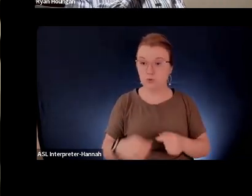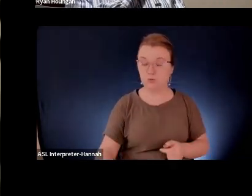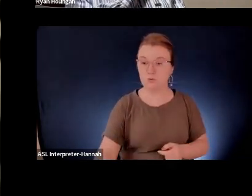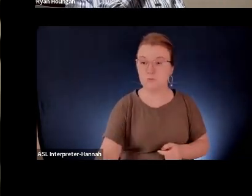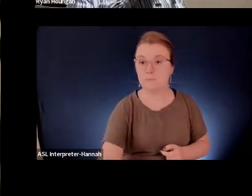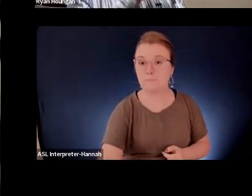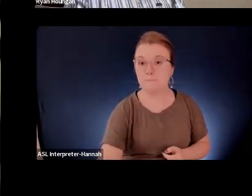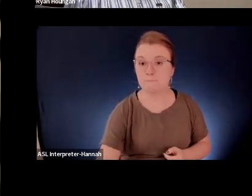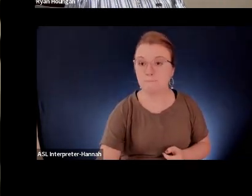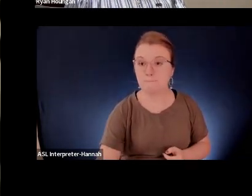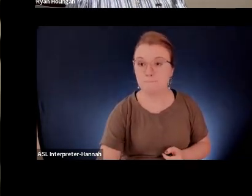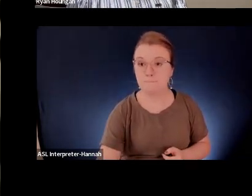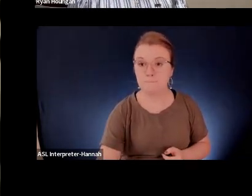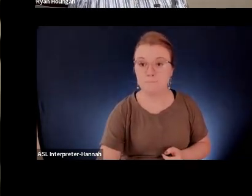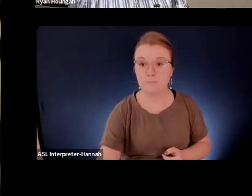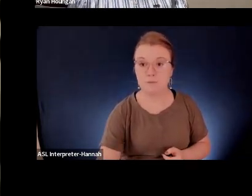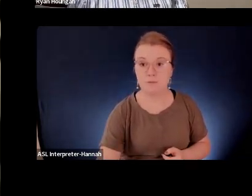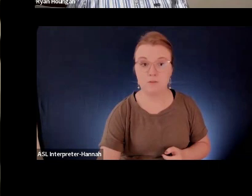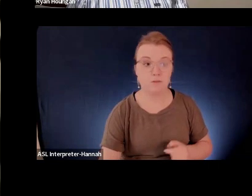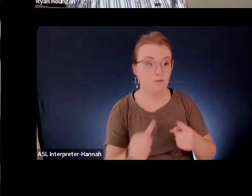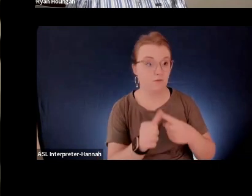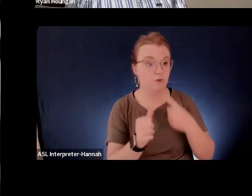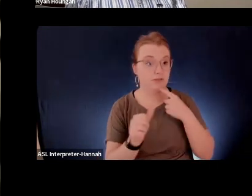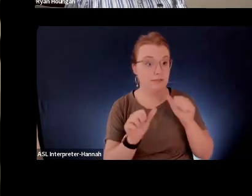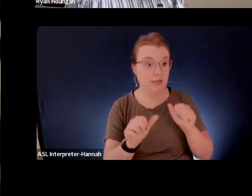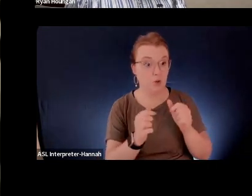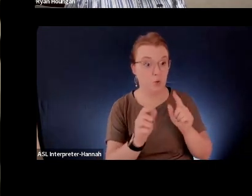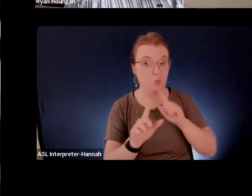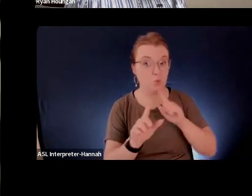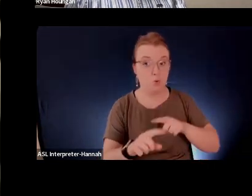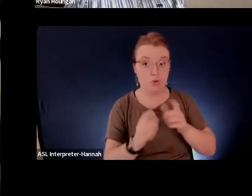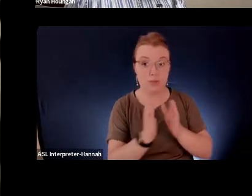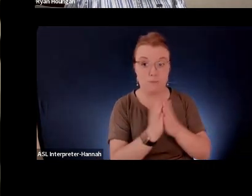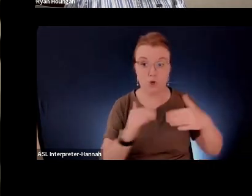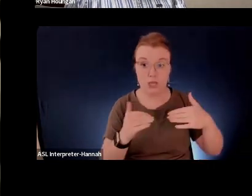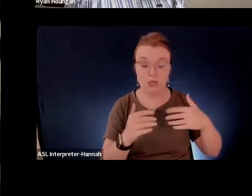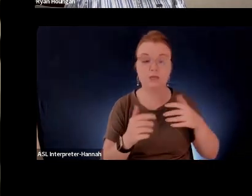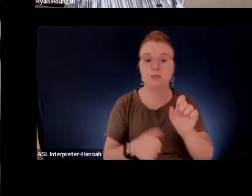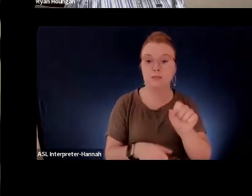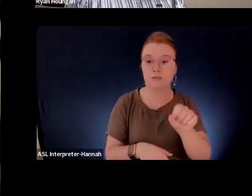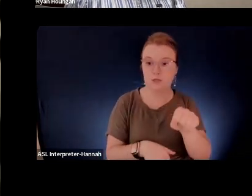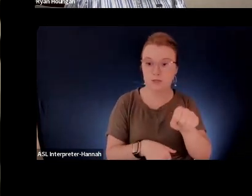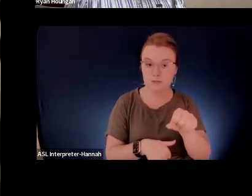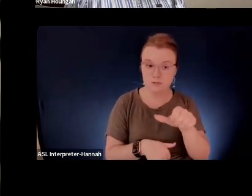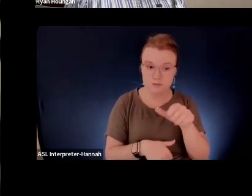The first one says, can the book be ordered yet? Yes, I will put the information.